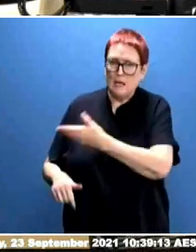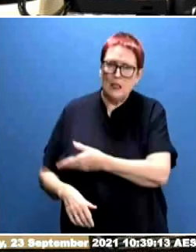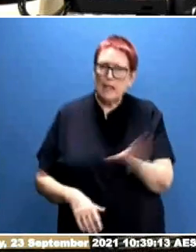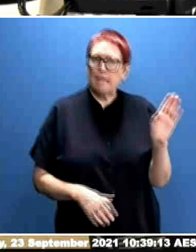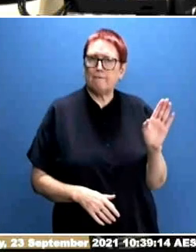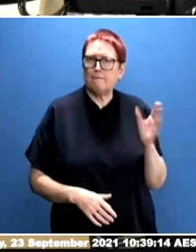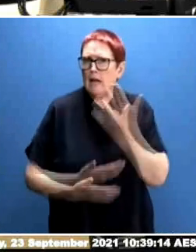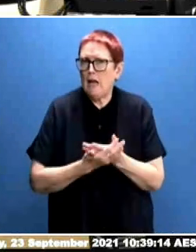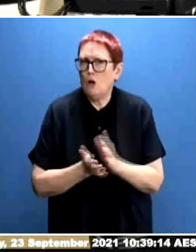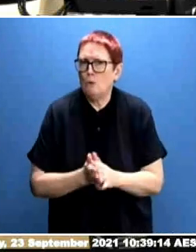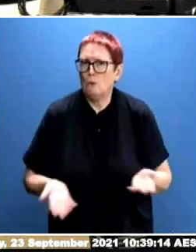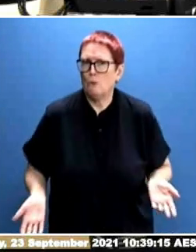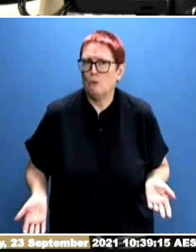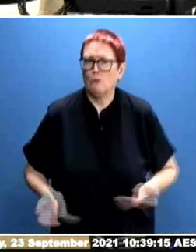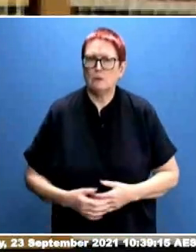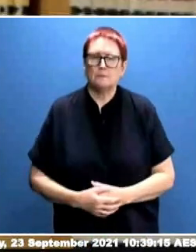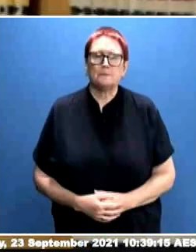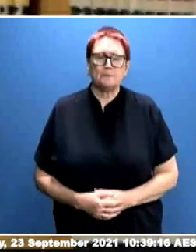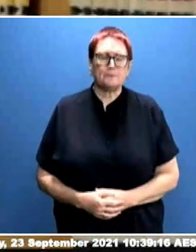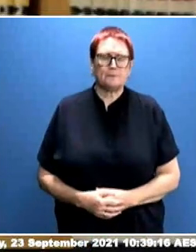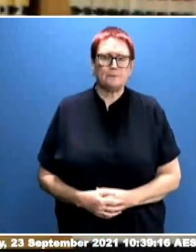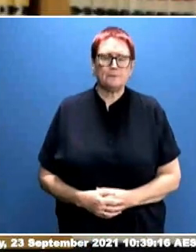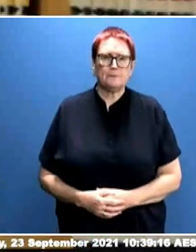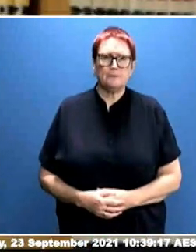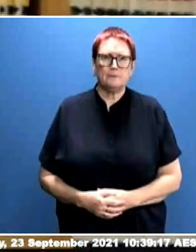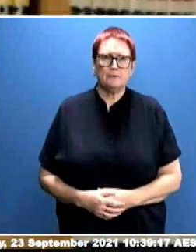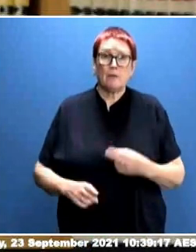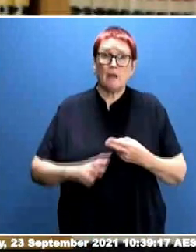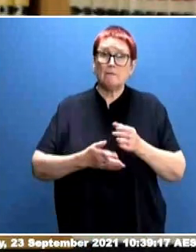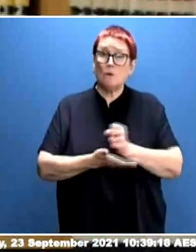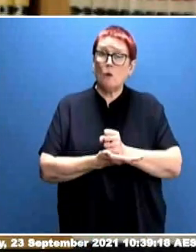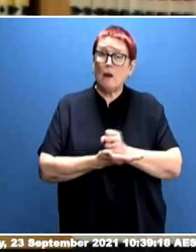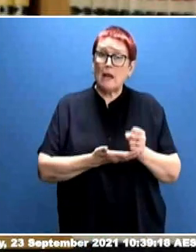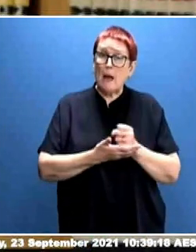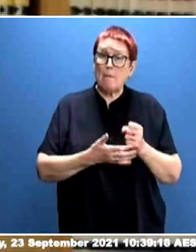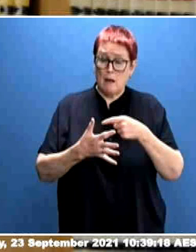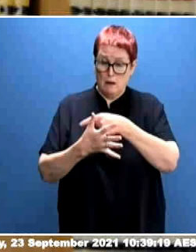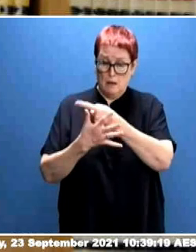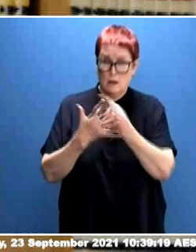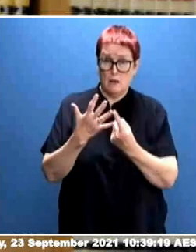In terms of the scoring that a child has in relation to this outcomes measure, it would not impact